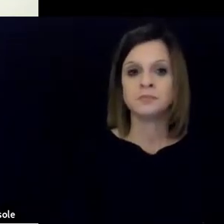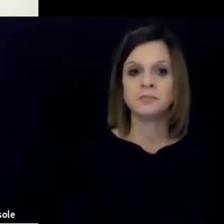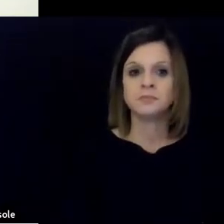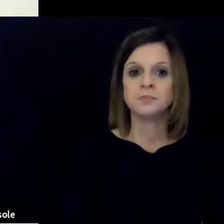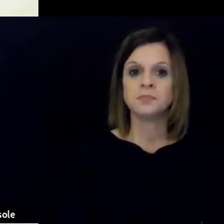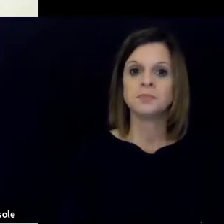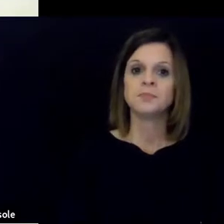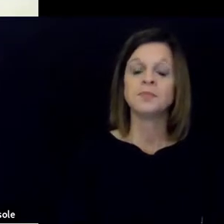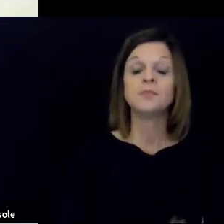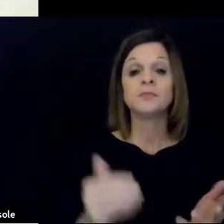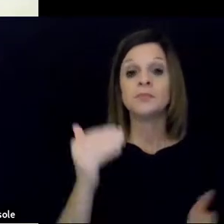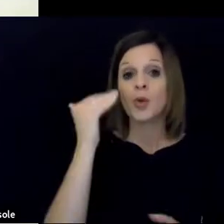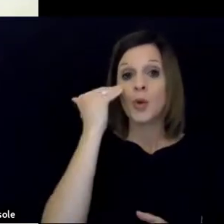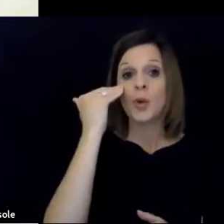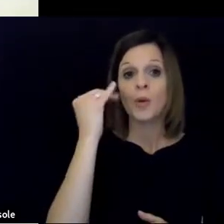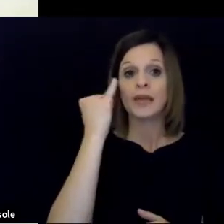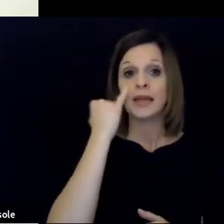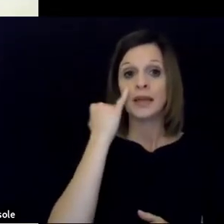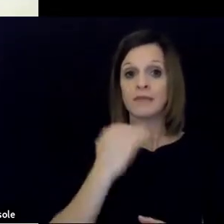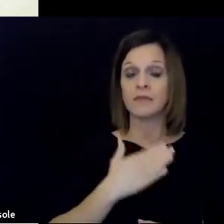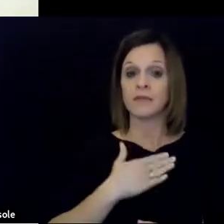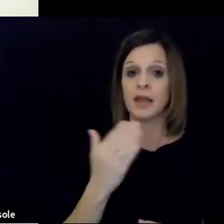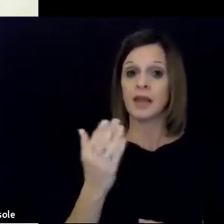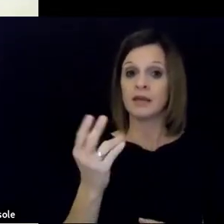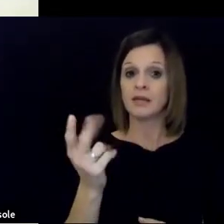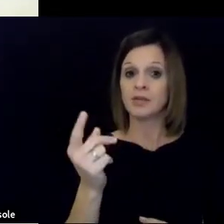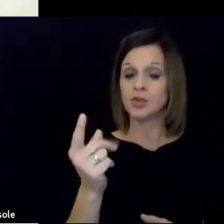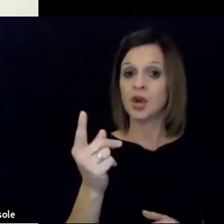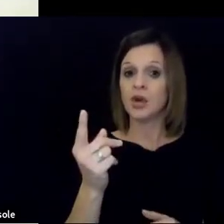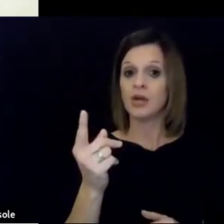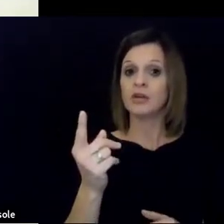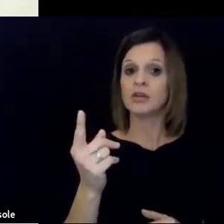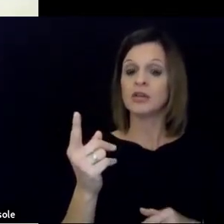You know, if my dog comes in from the yard into our house,